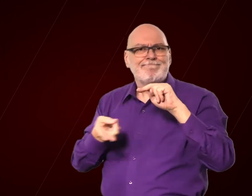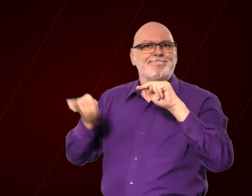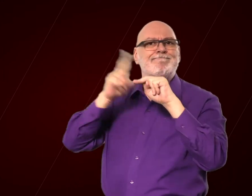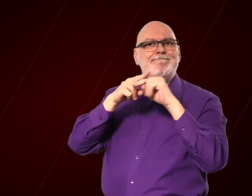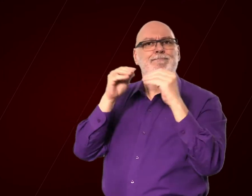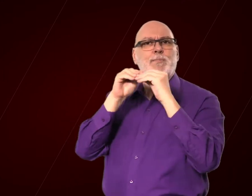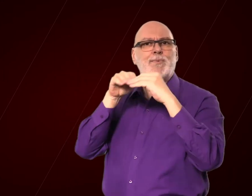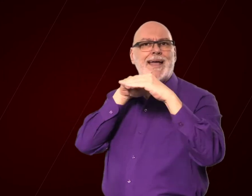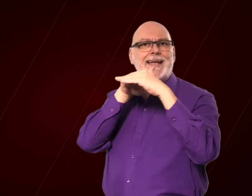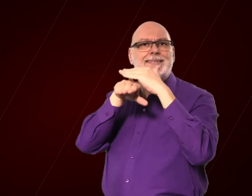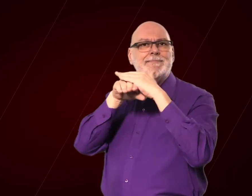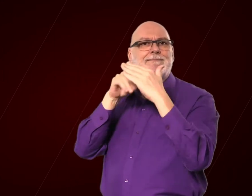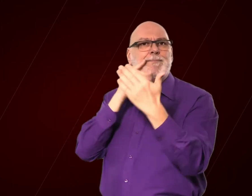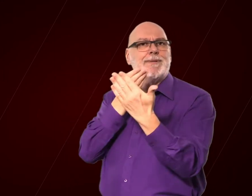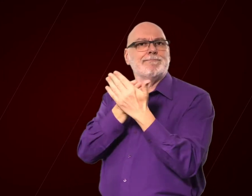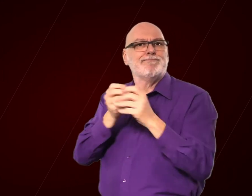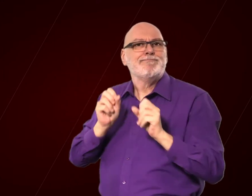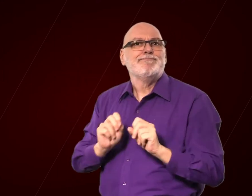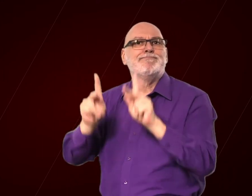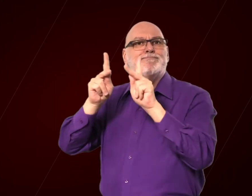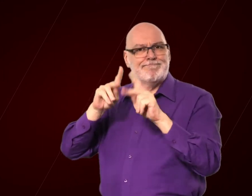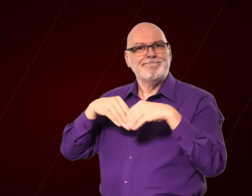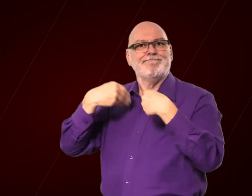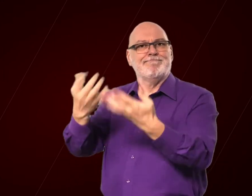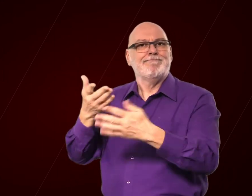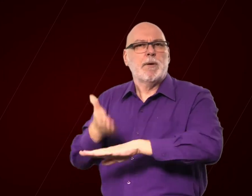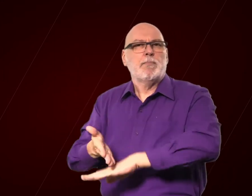to increase access to economic opportunities that